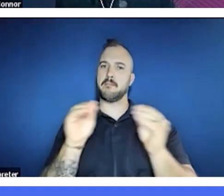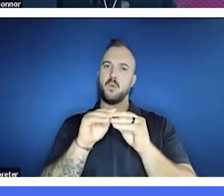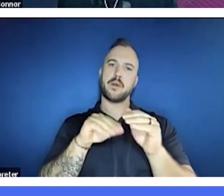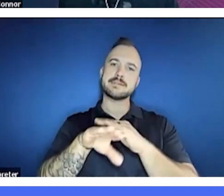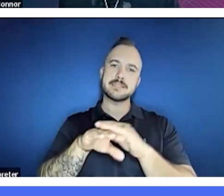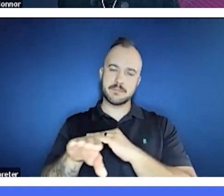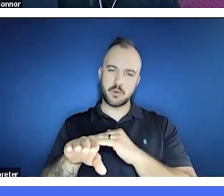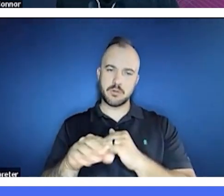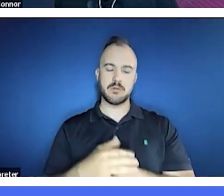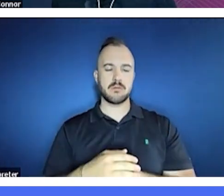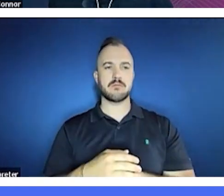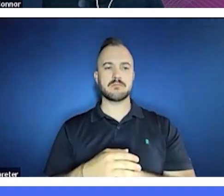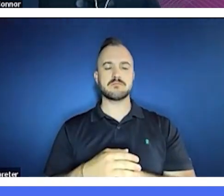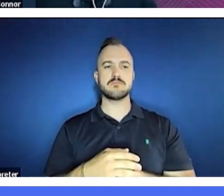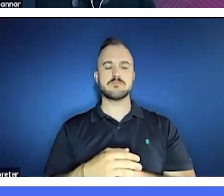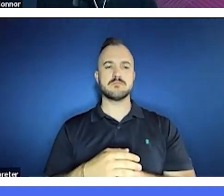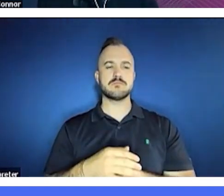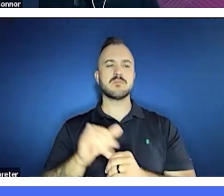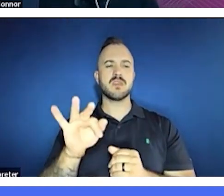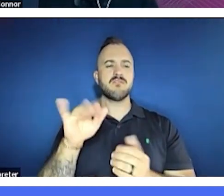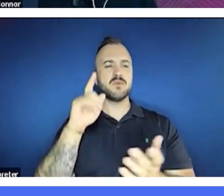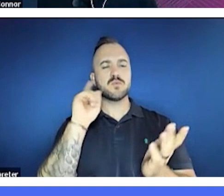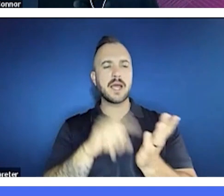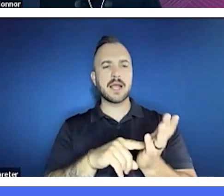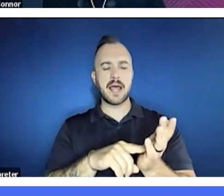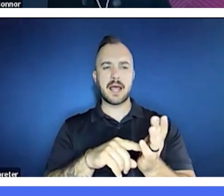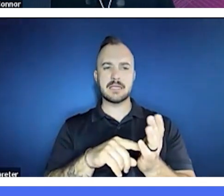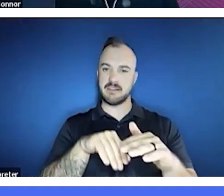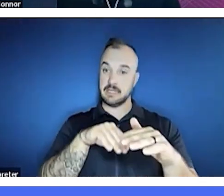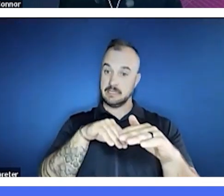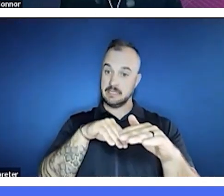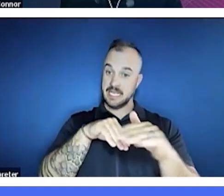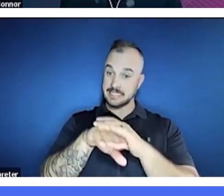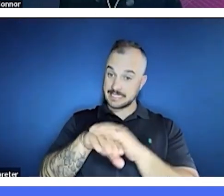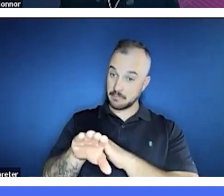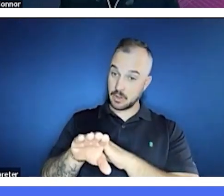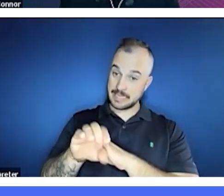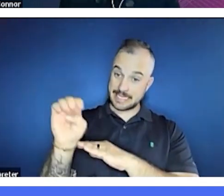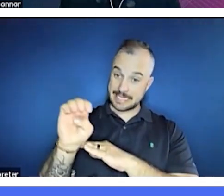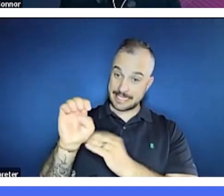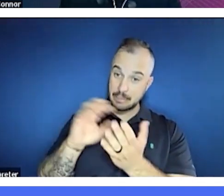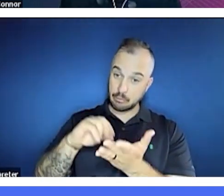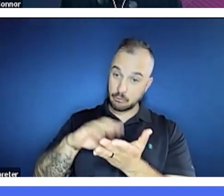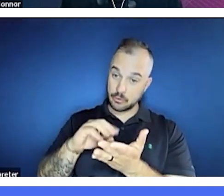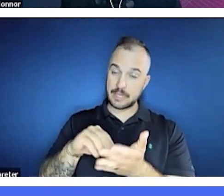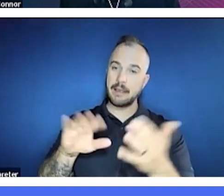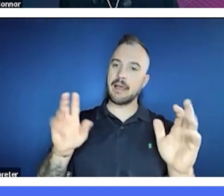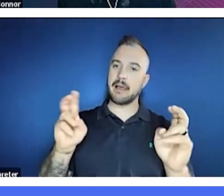But it seems like if you're here, you recognize the value in accessible e-learning. Point being that accessibility of gamification